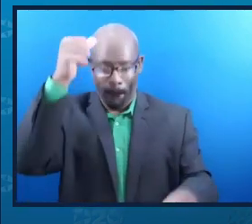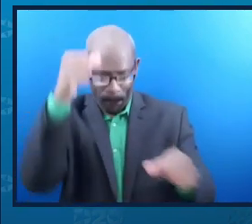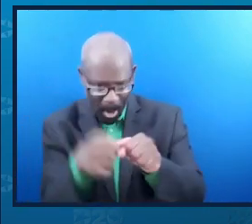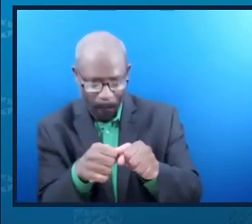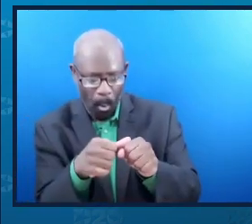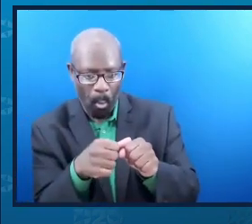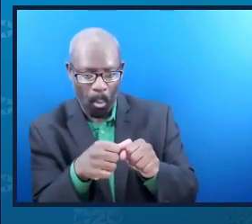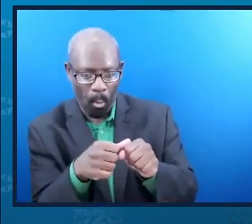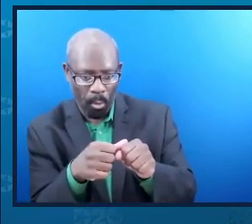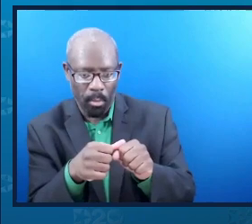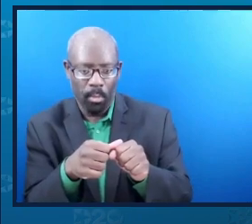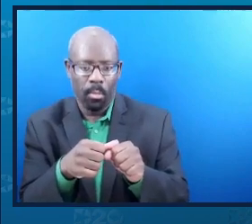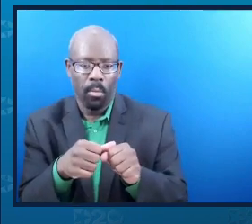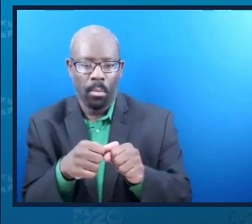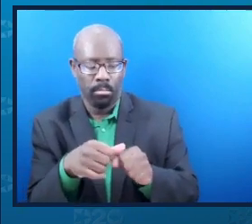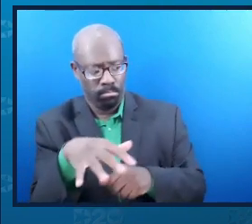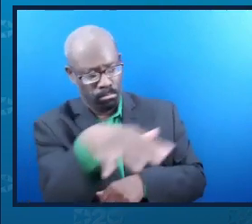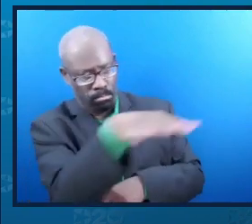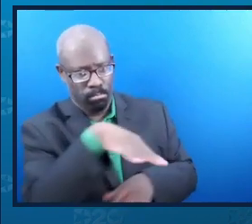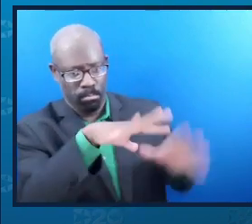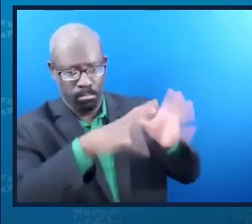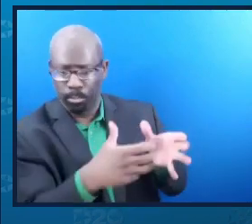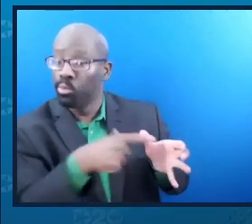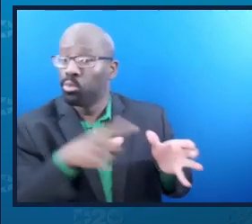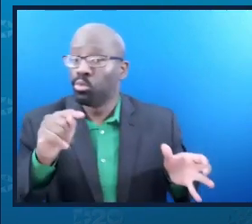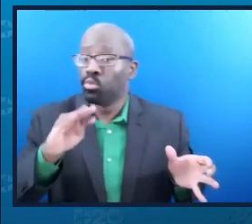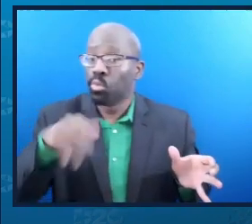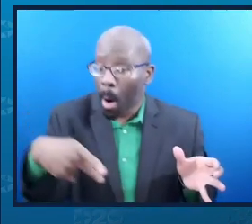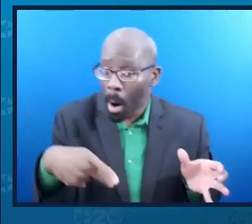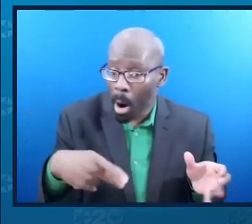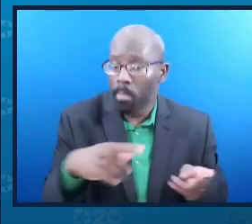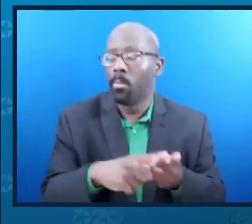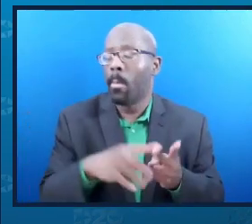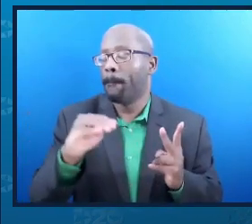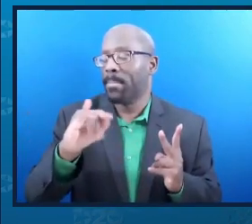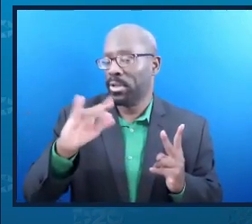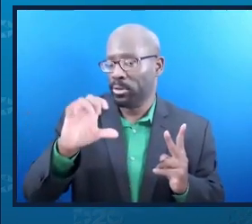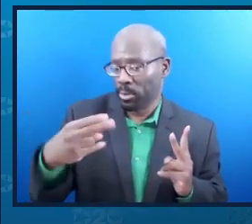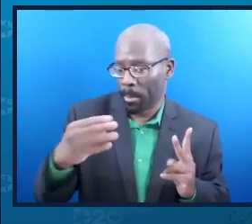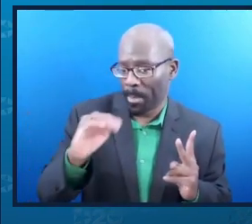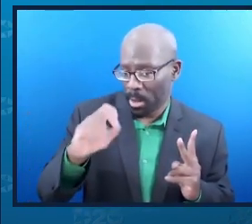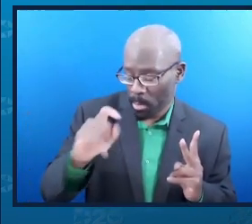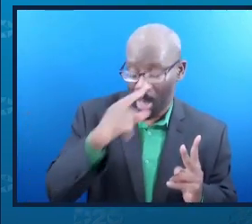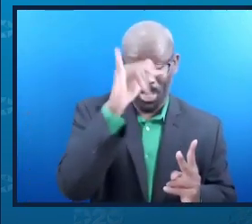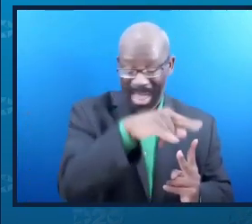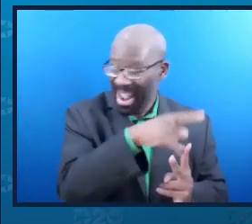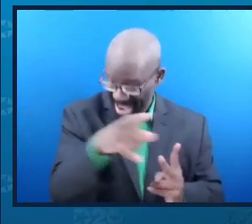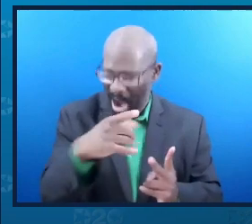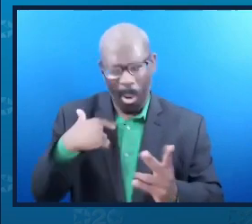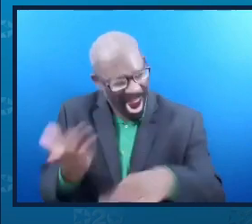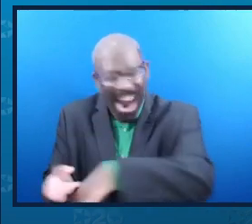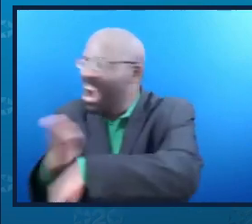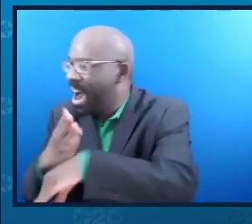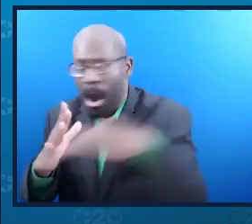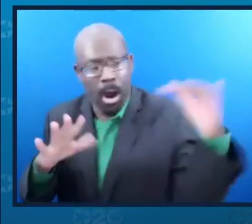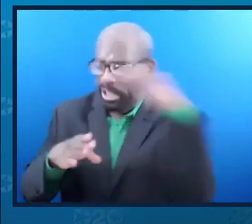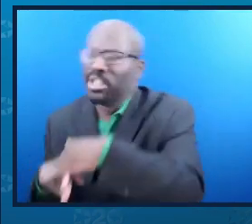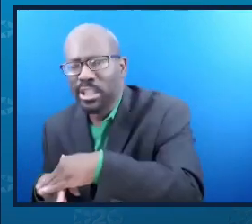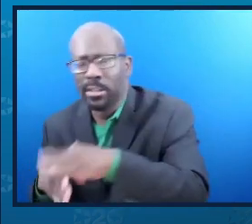SEE THEM IN NOVEMBER. WE WILL ELECT PRESIDENT